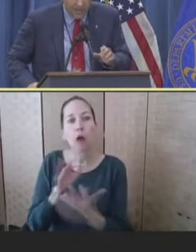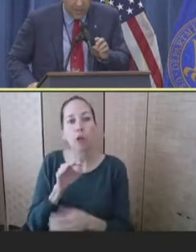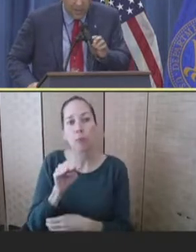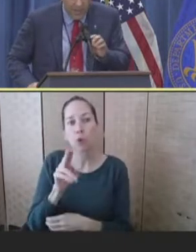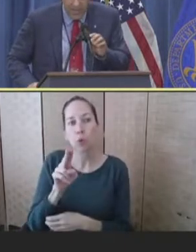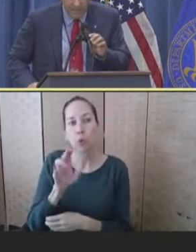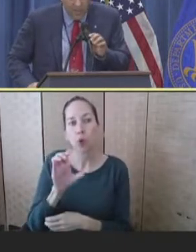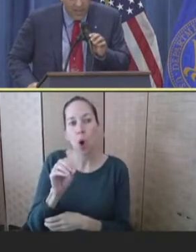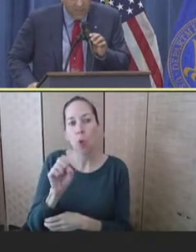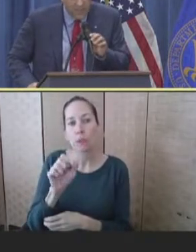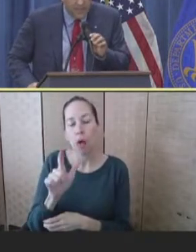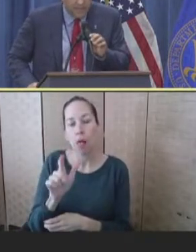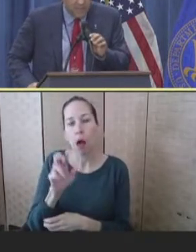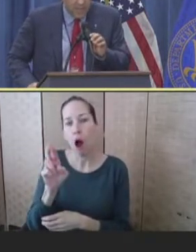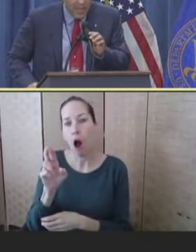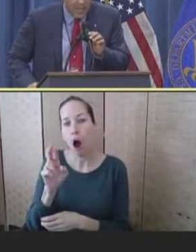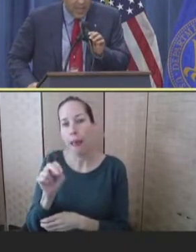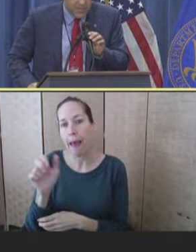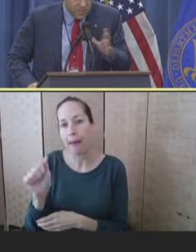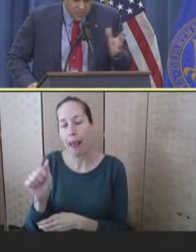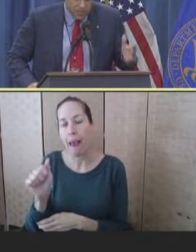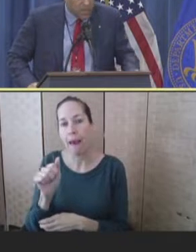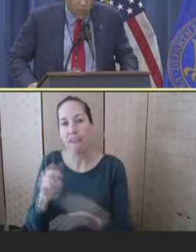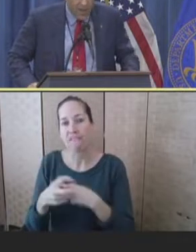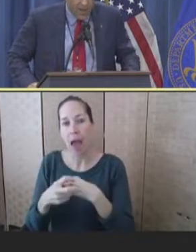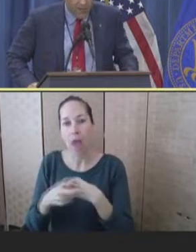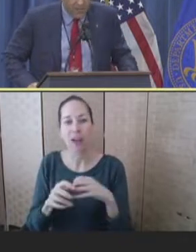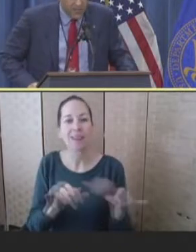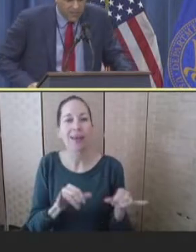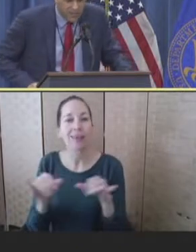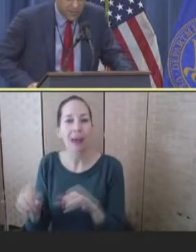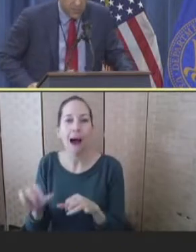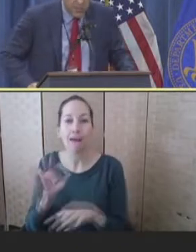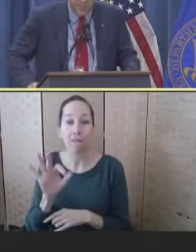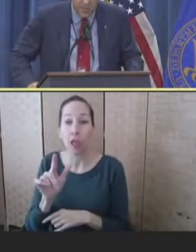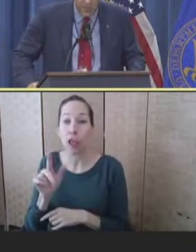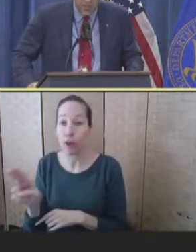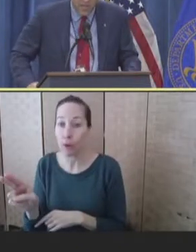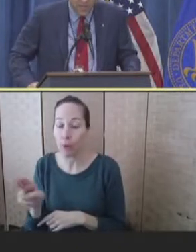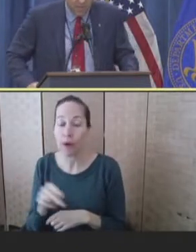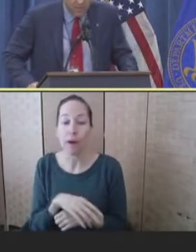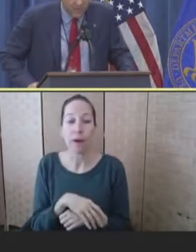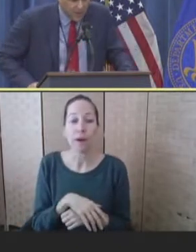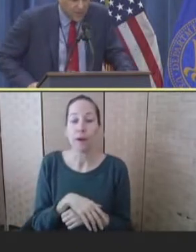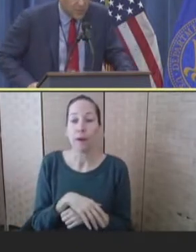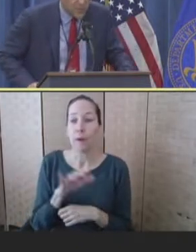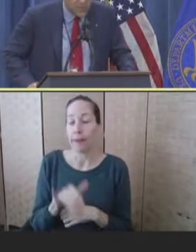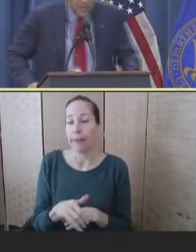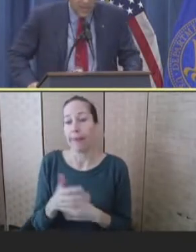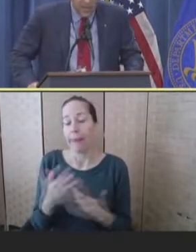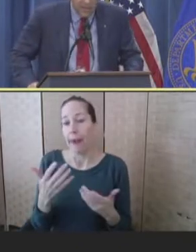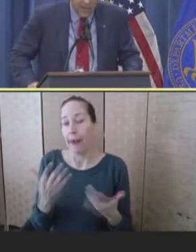virus like influenza. And as you're aware, these viruses present some unique difficulties.